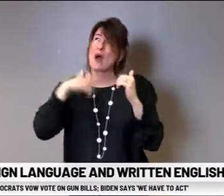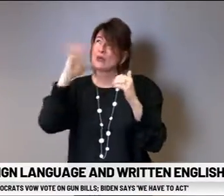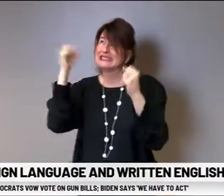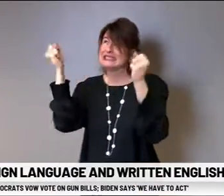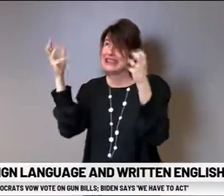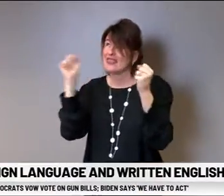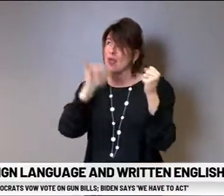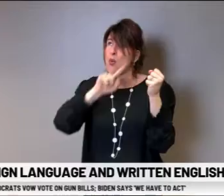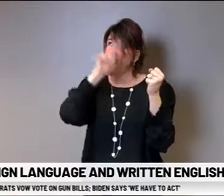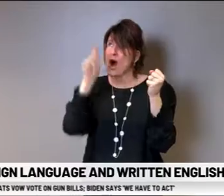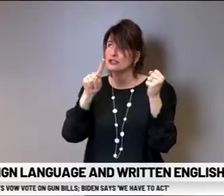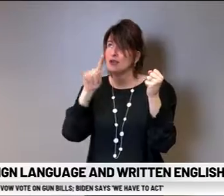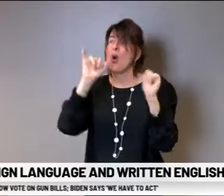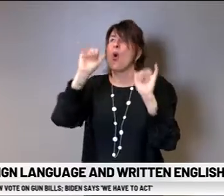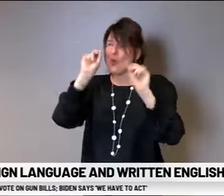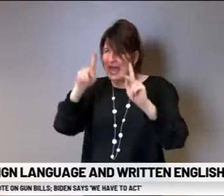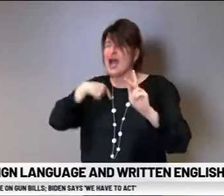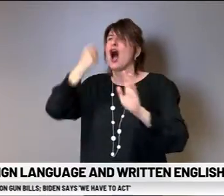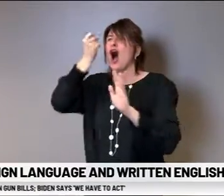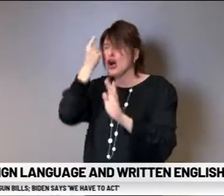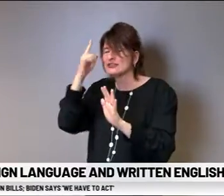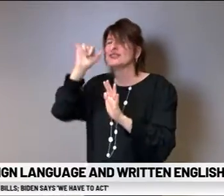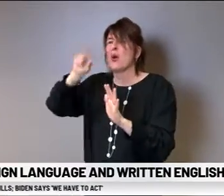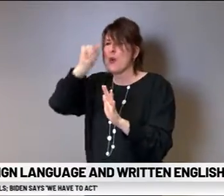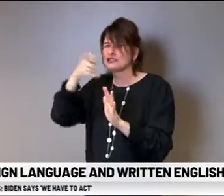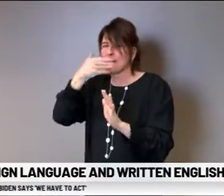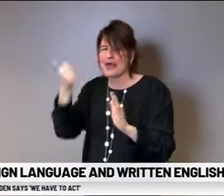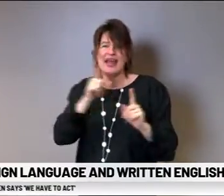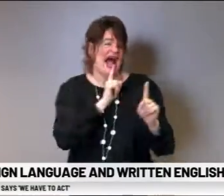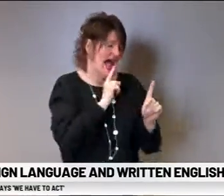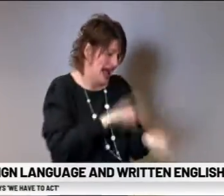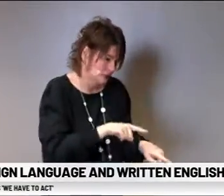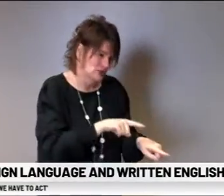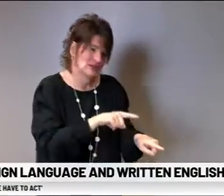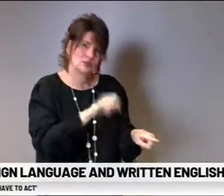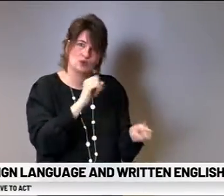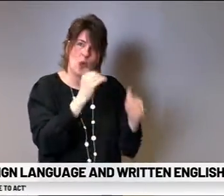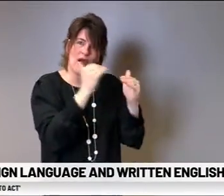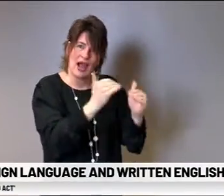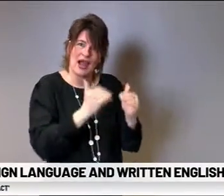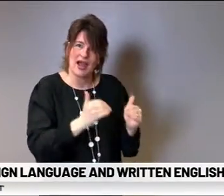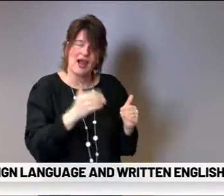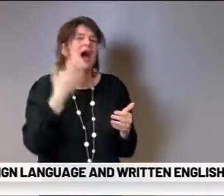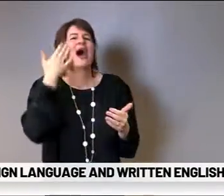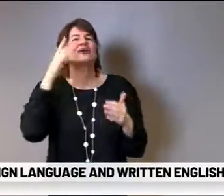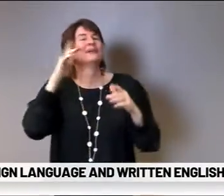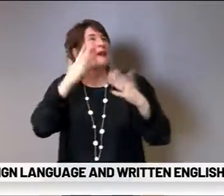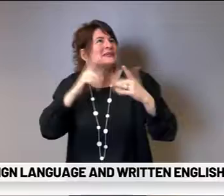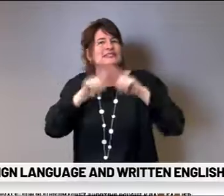And so, when I took the test, I would read it in English and think how would I interpret this.